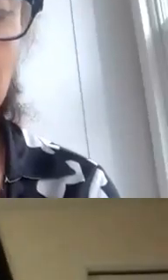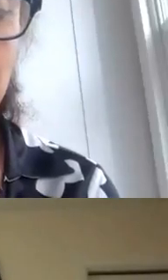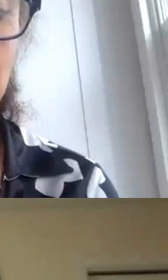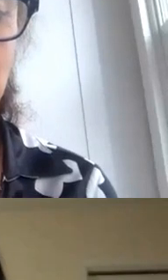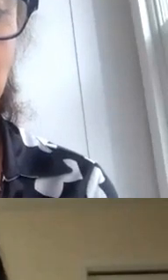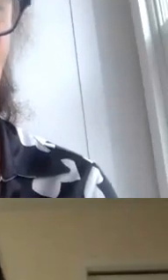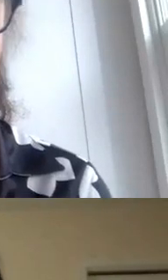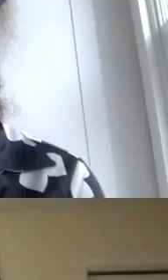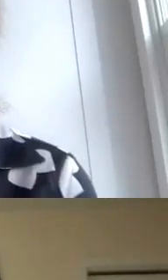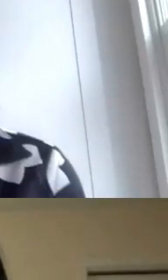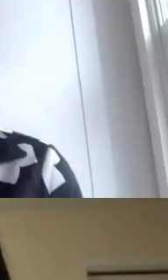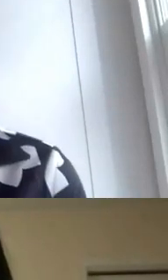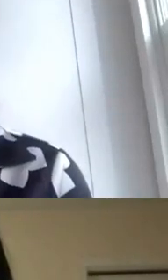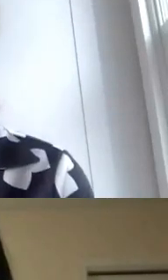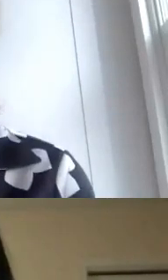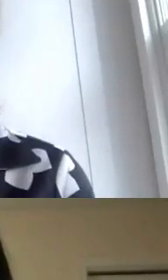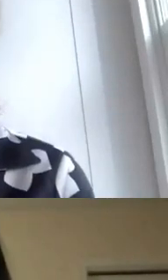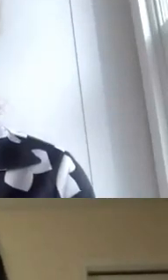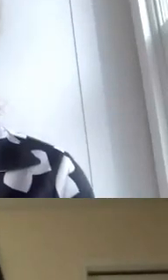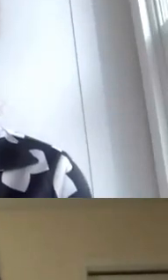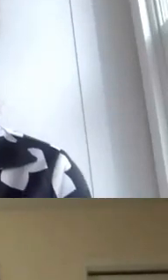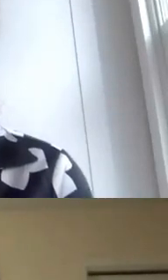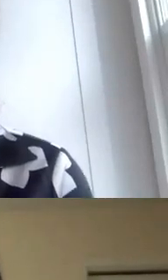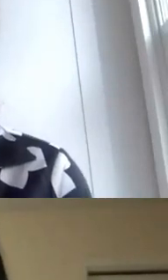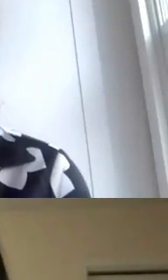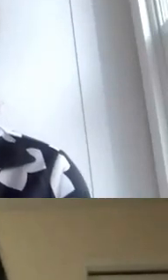good afternoon everyone thank you so much Dr Cather for that wonderful introduction